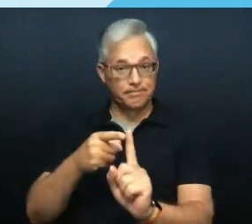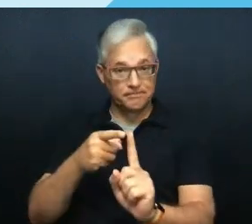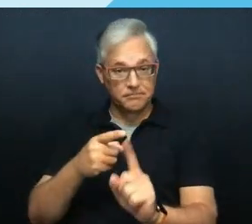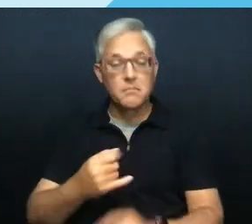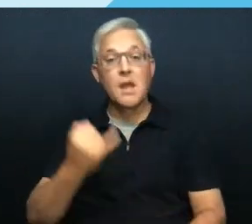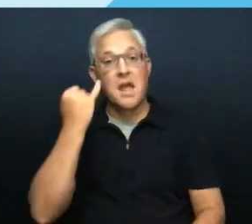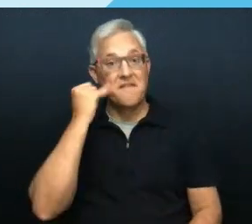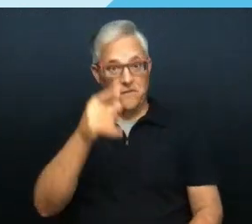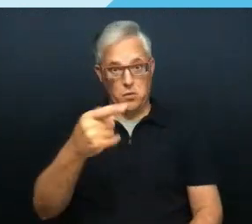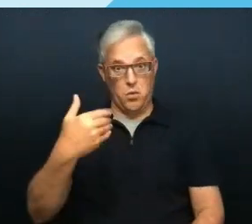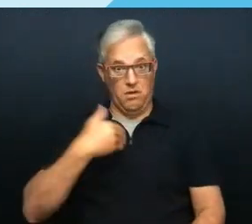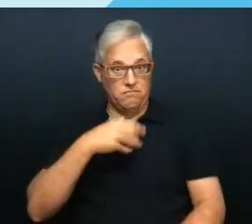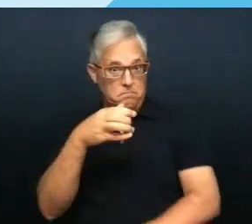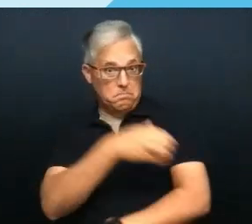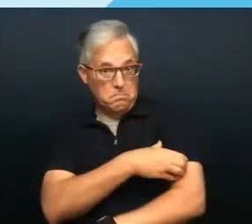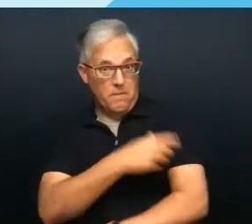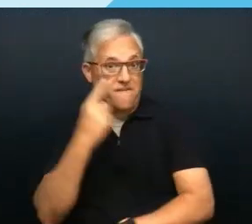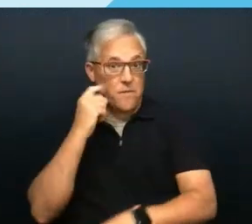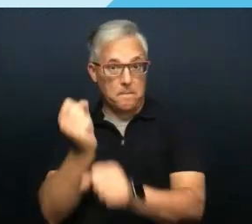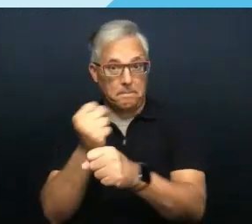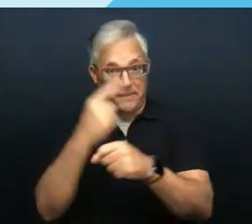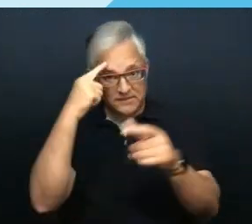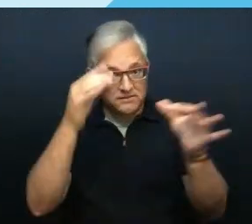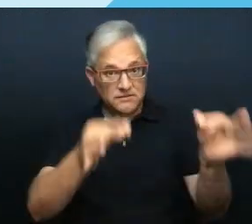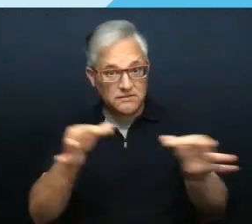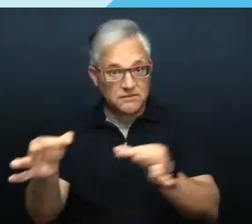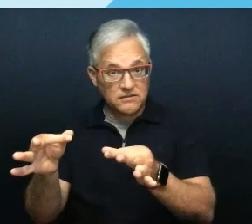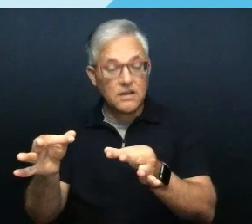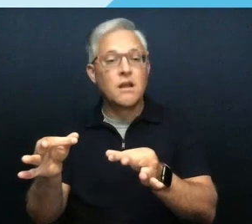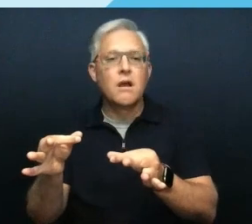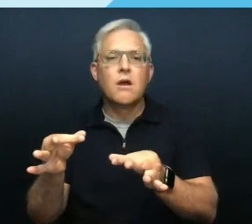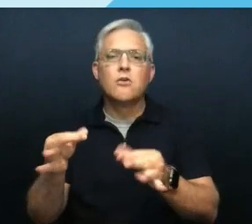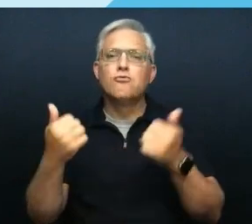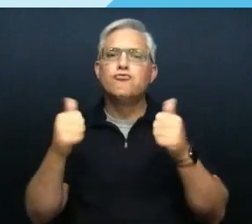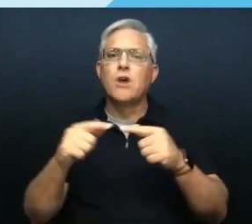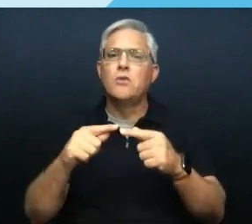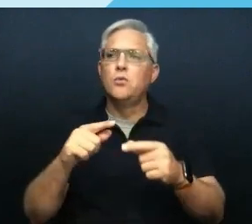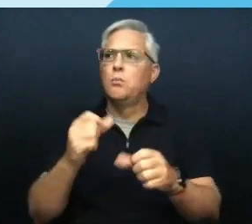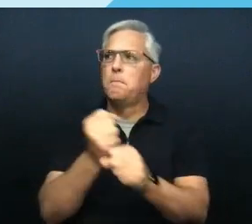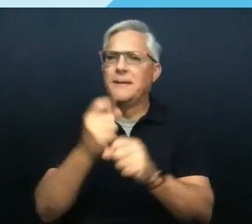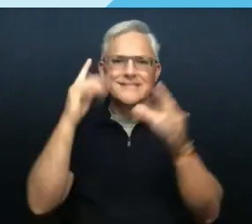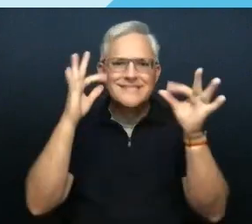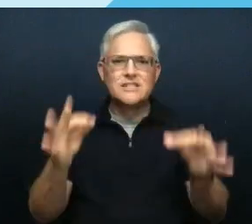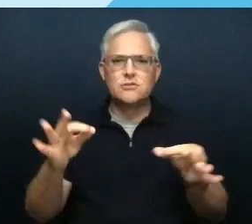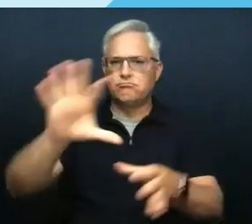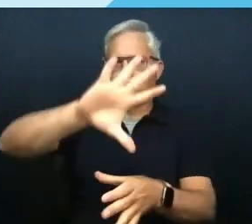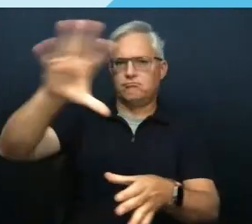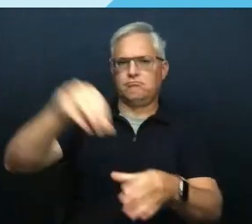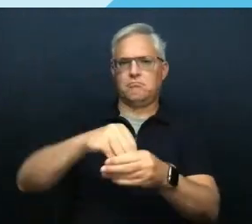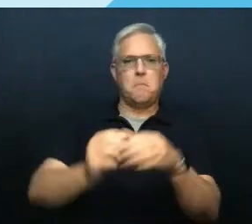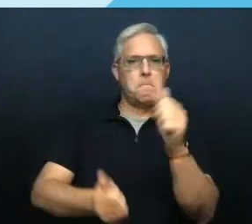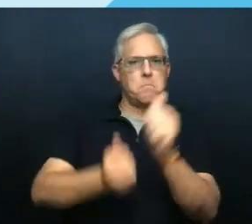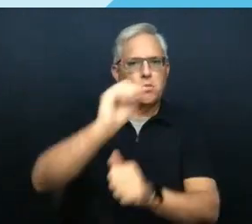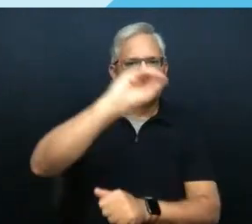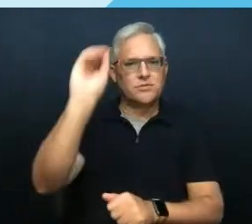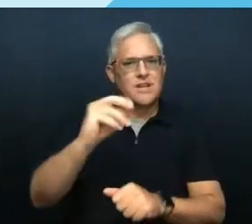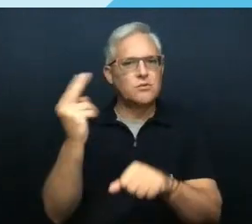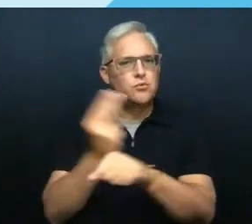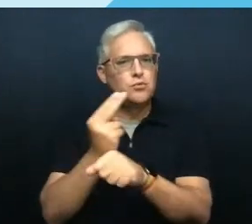that the solution can actually accommodate most of your users. Consider how well do your existing accessibility tools interact with the software.